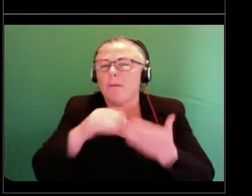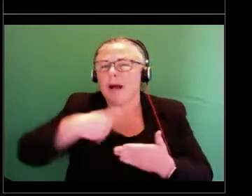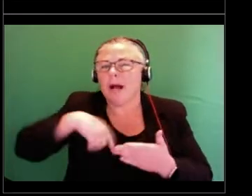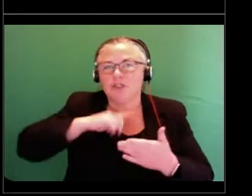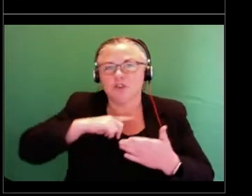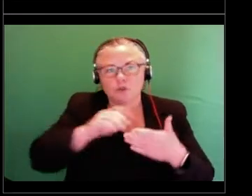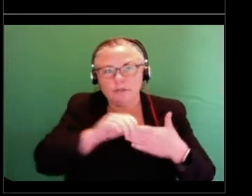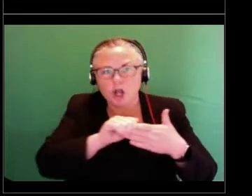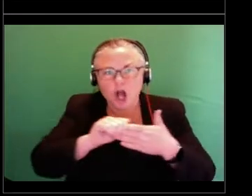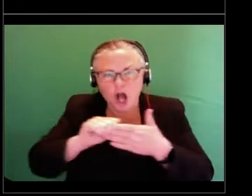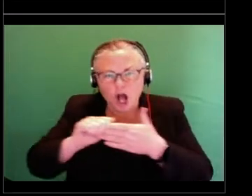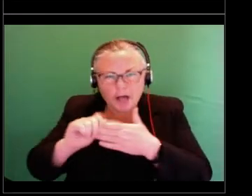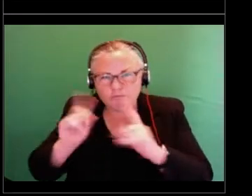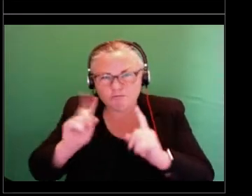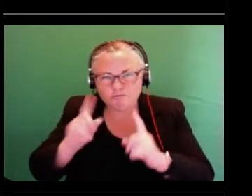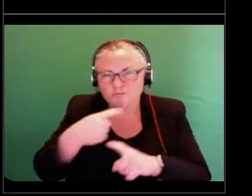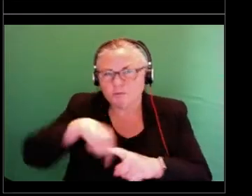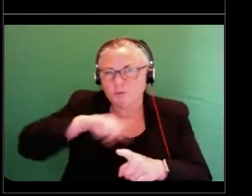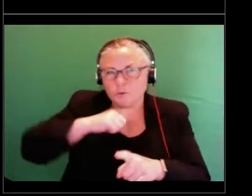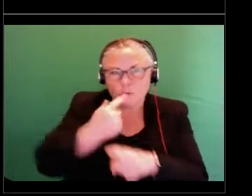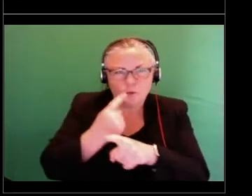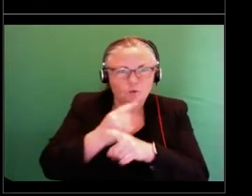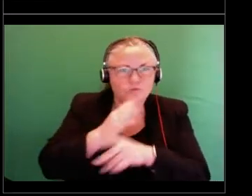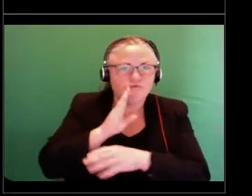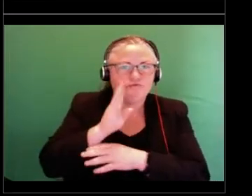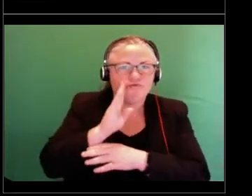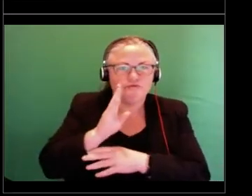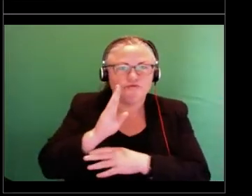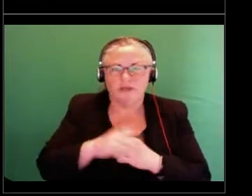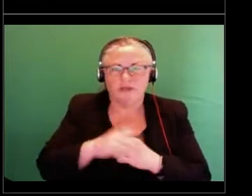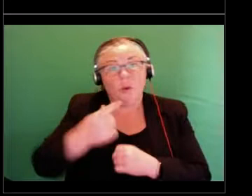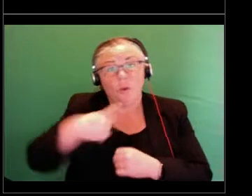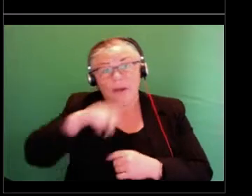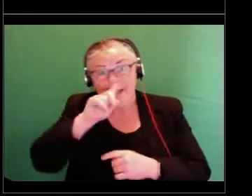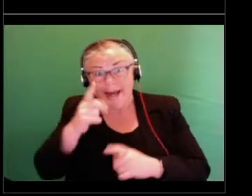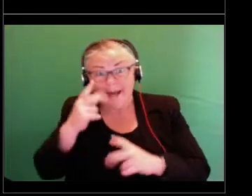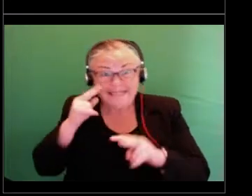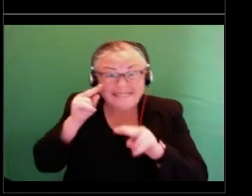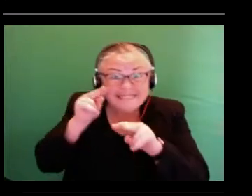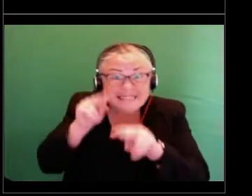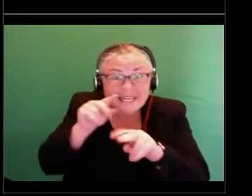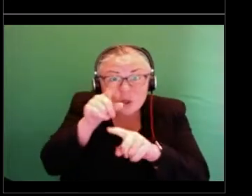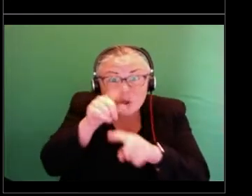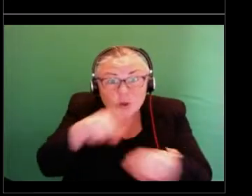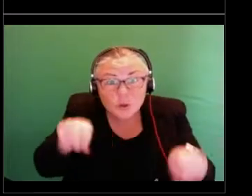Then at the conclusion of the presentation I will have the opportunity to field some